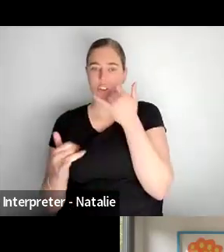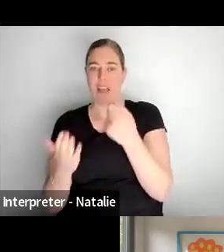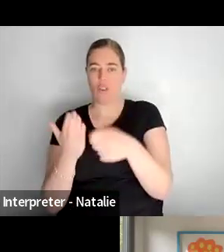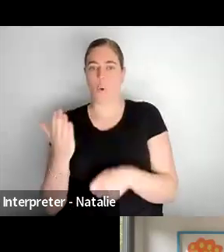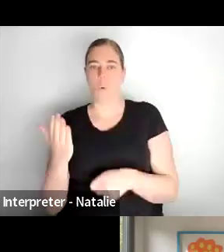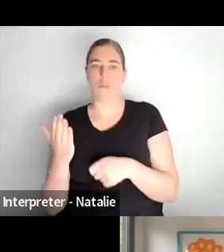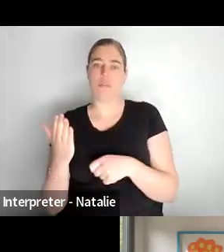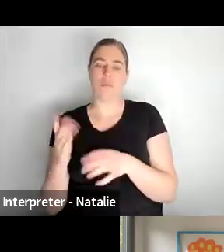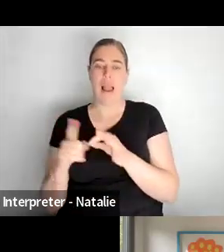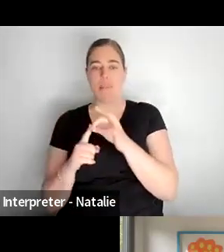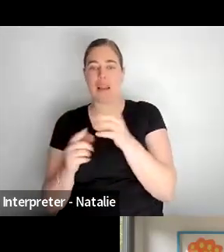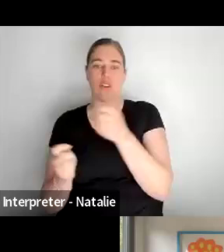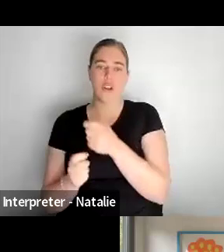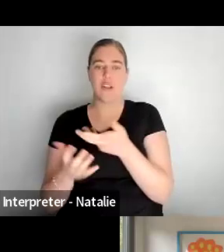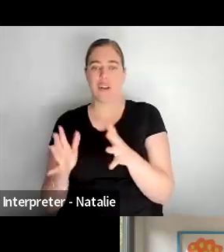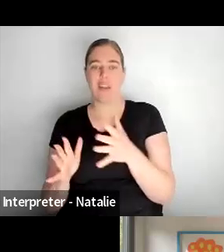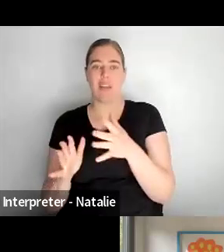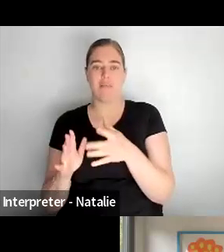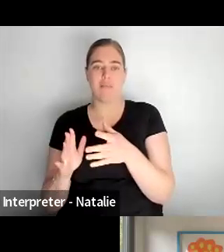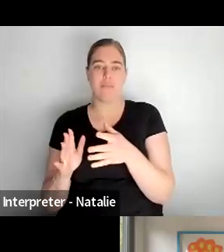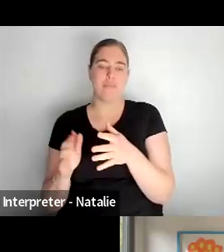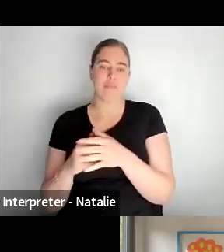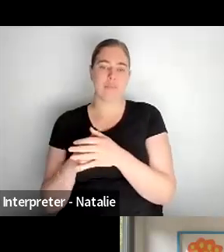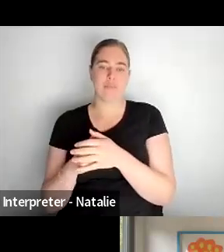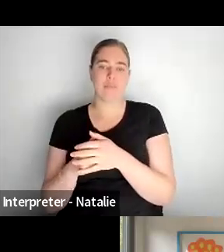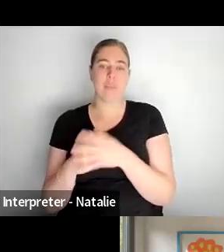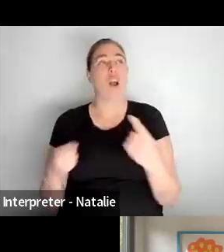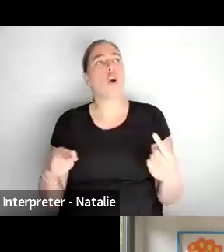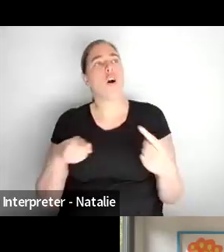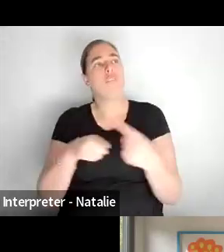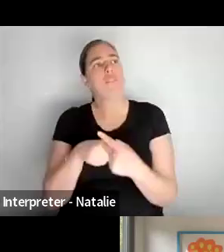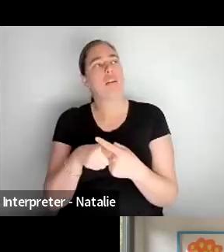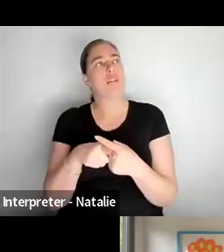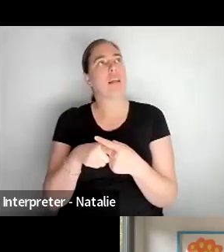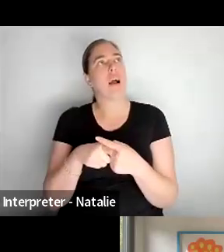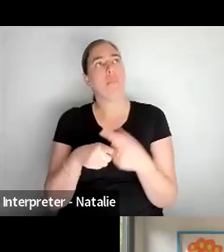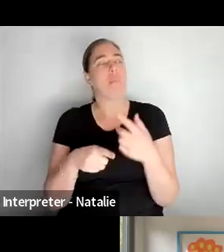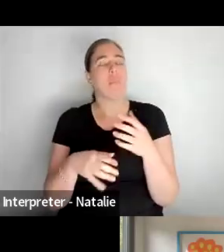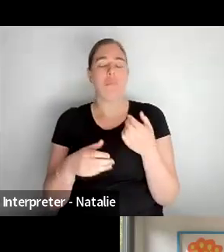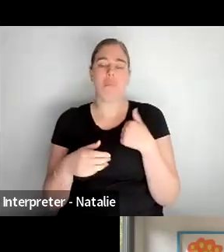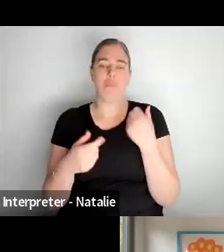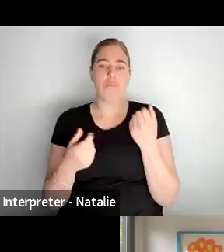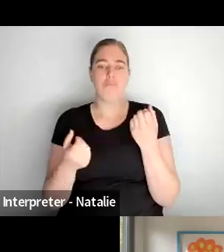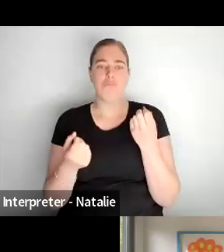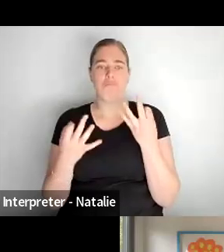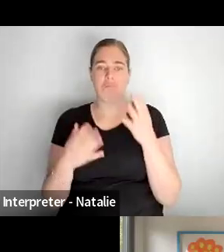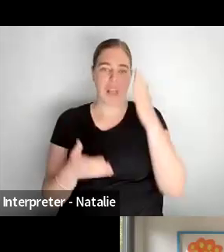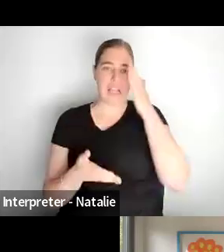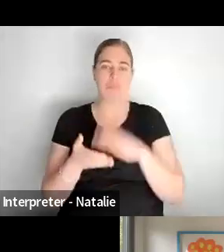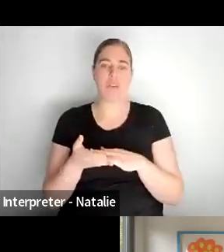it. As far as conflicts, I don't think there's been - I've not had any experience of anything.